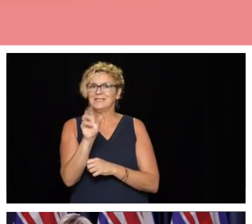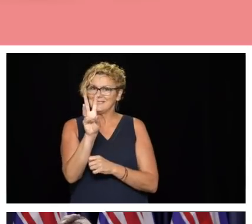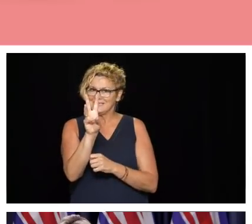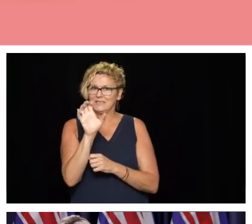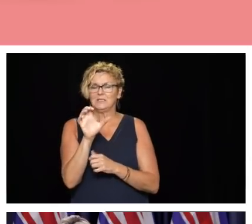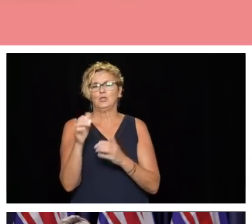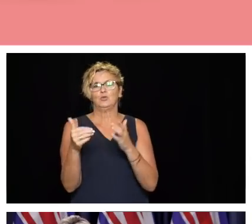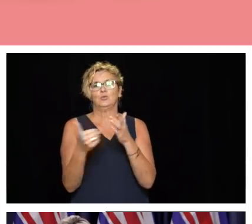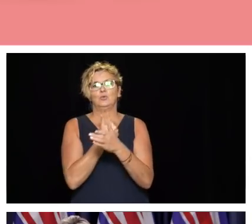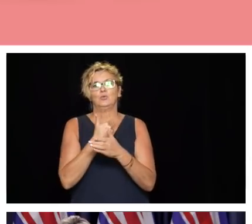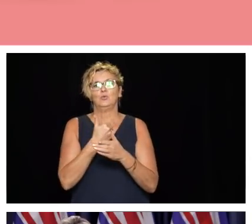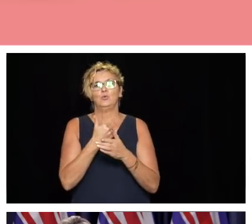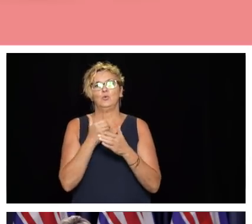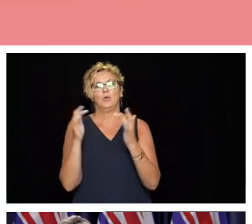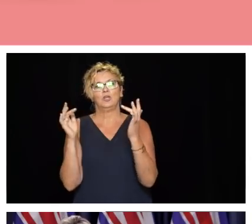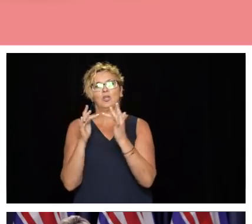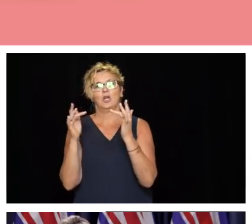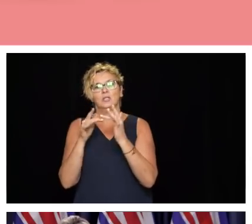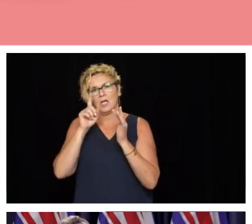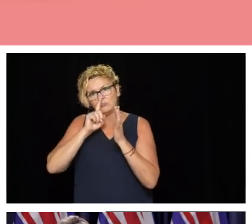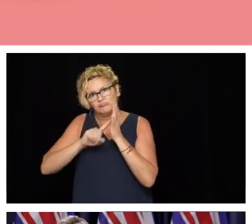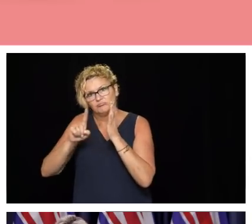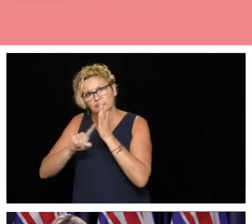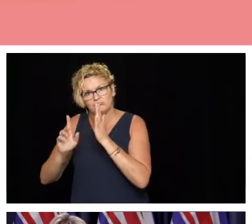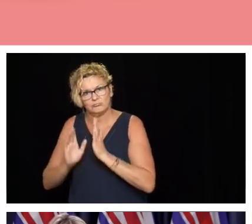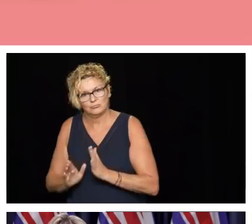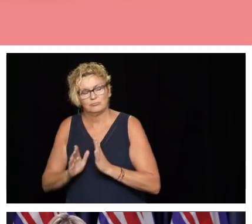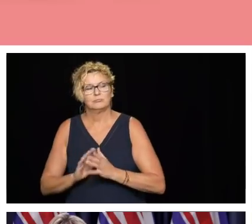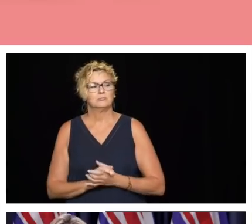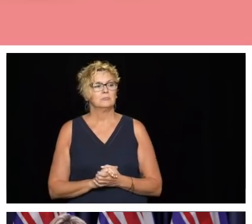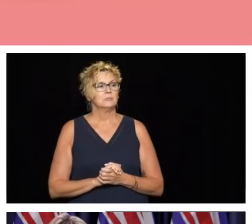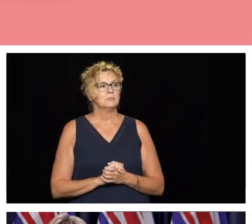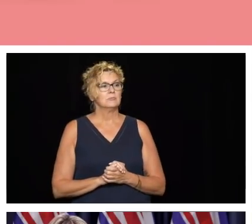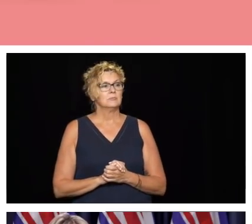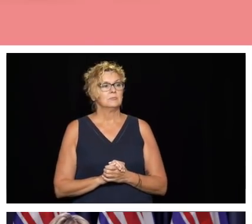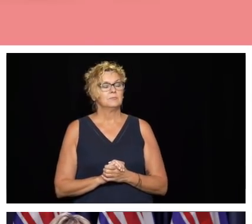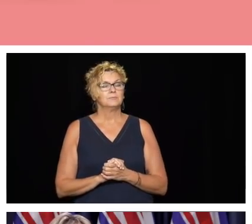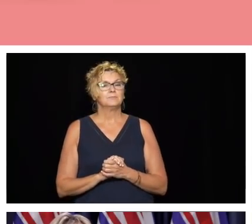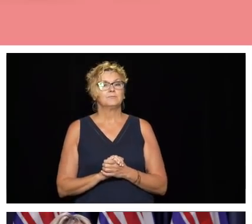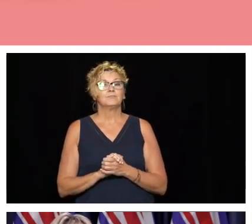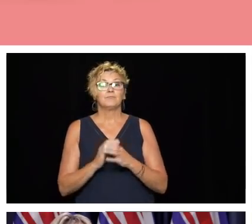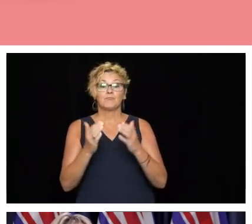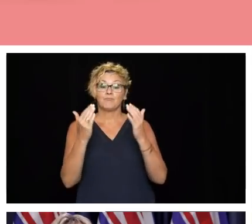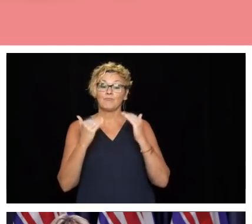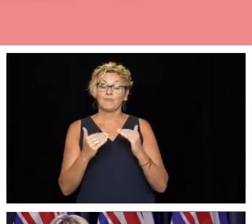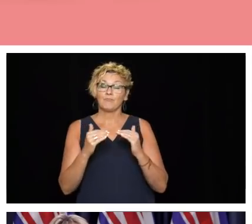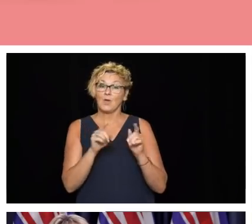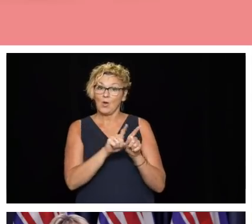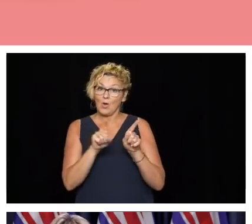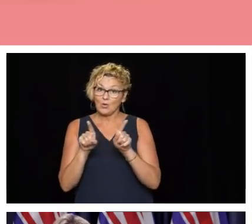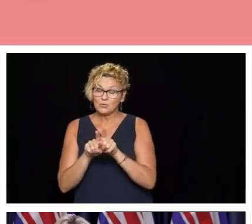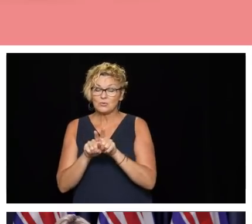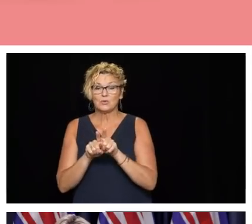and we've increase that number to 600 people who some of who have been hired already and will be working around the clock to support this